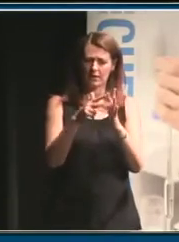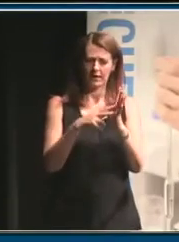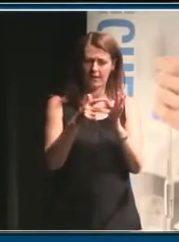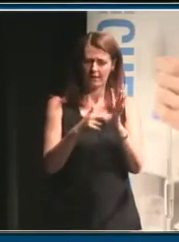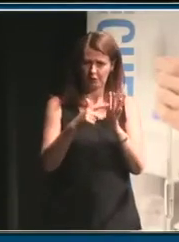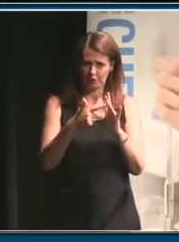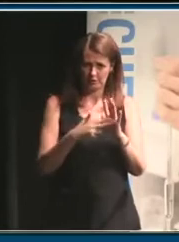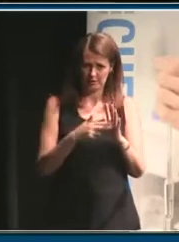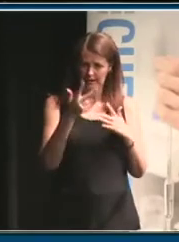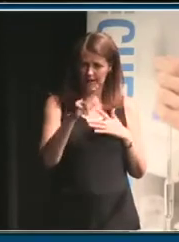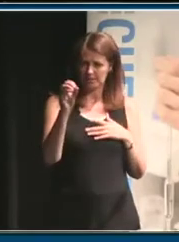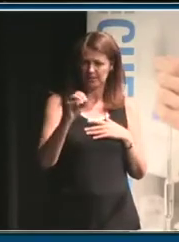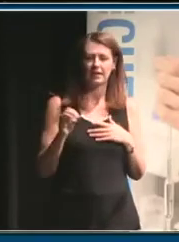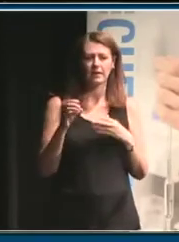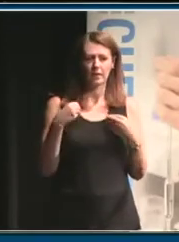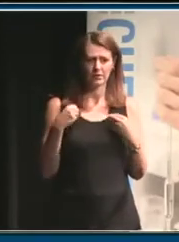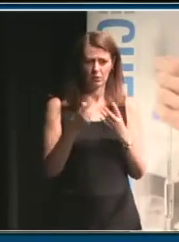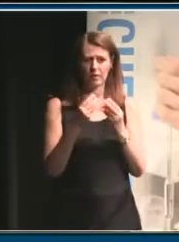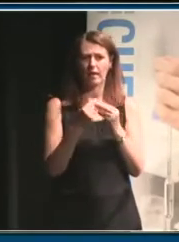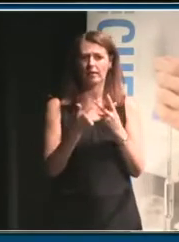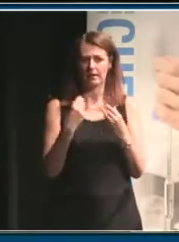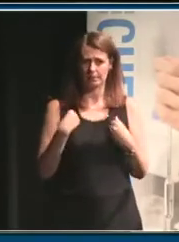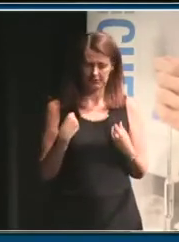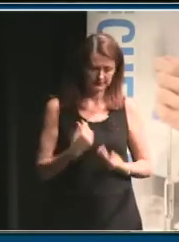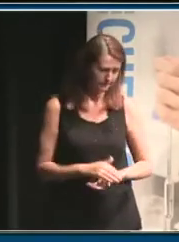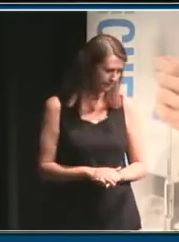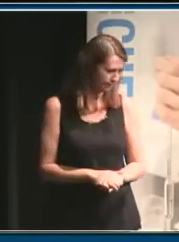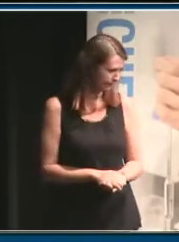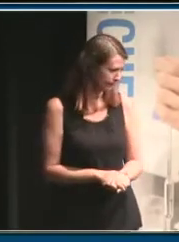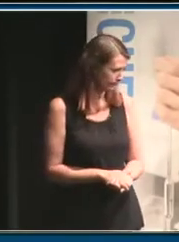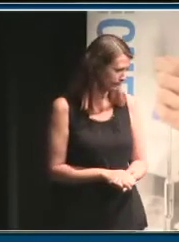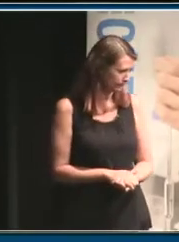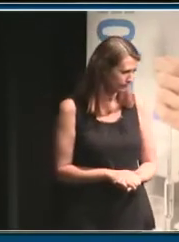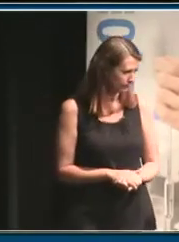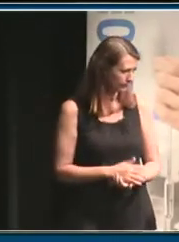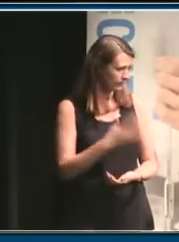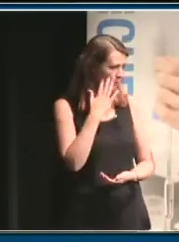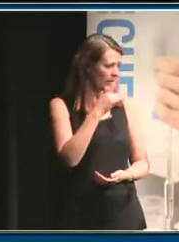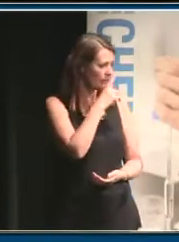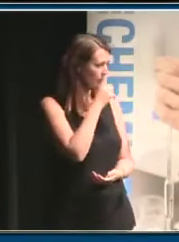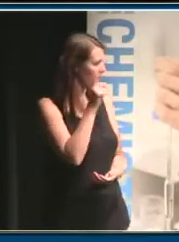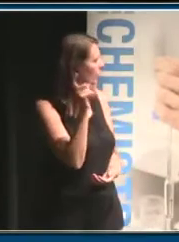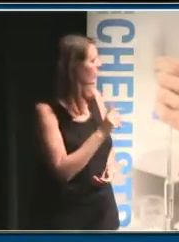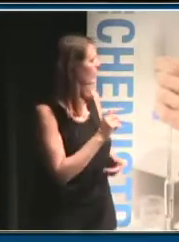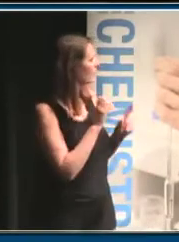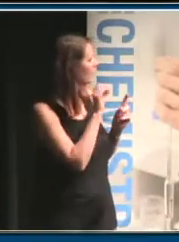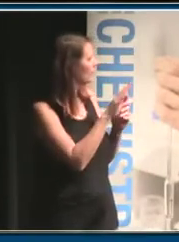businesses with other companies. Now when people come and put logos of companies they're working